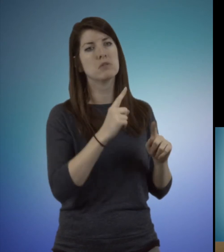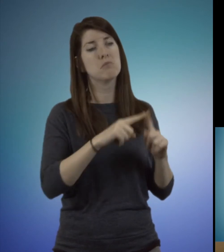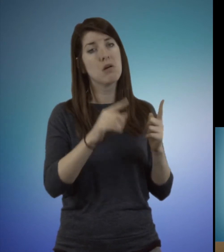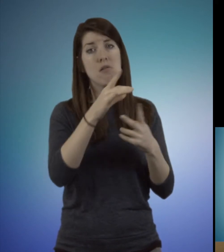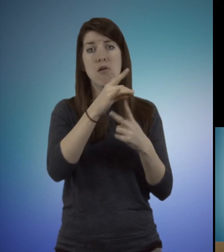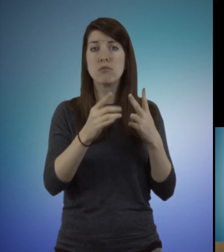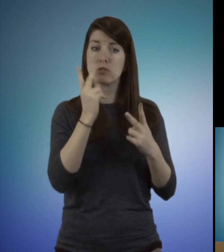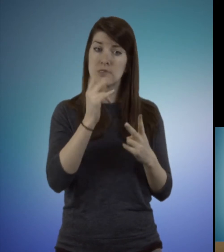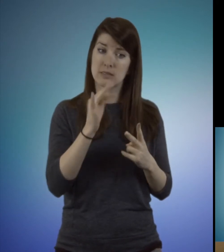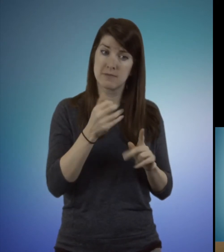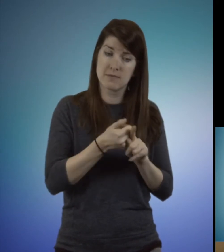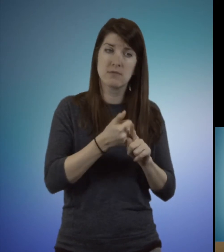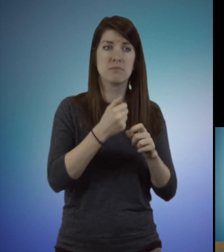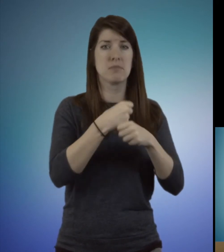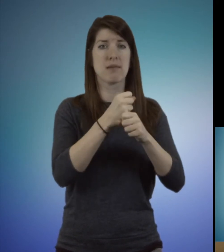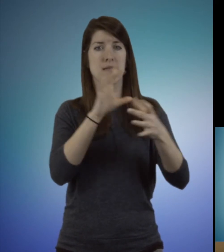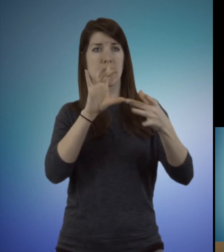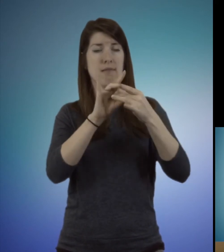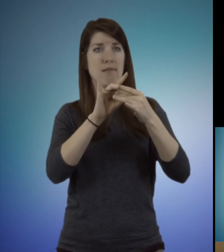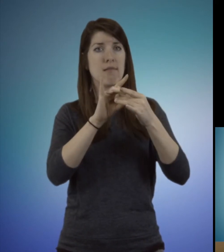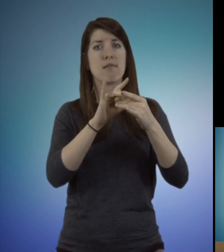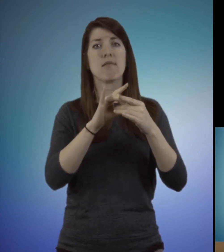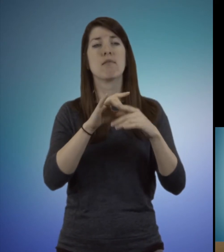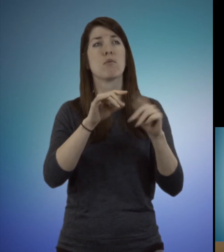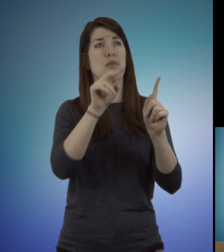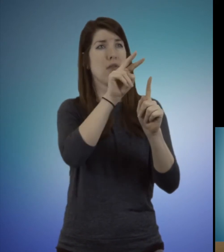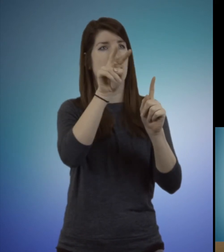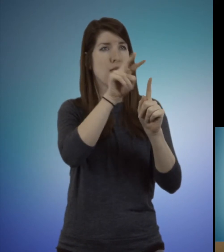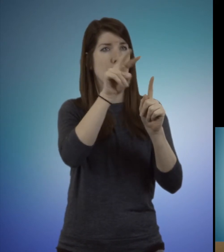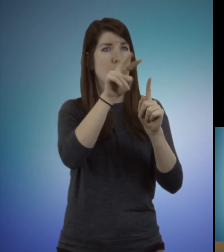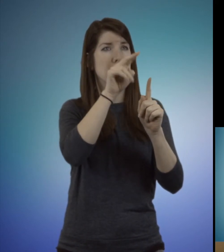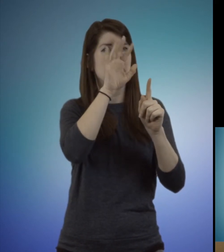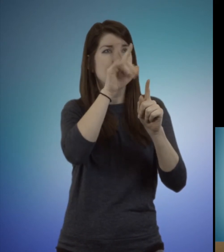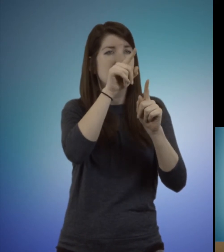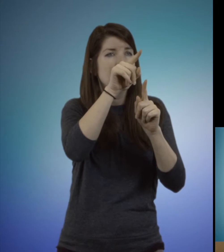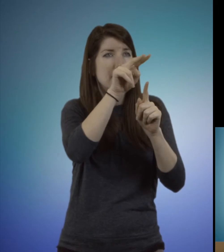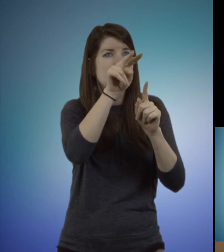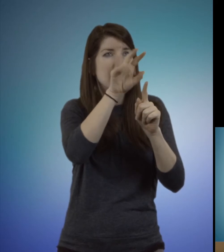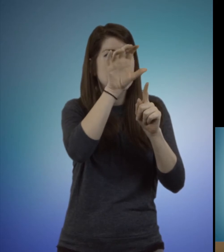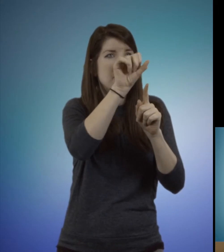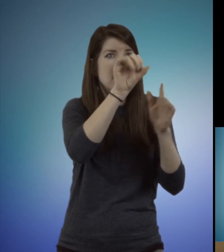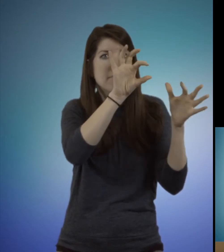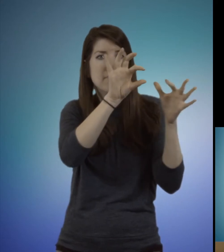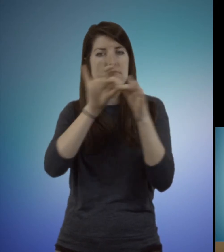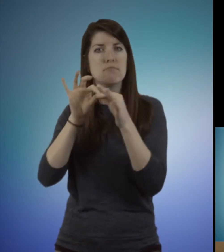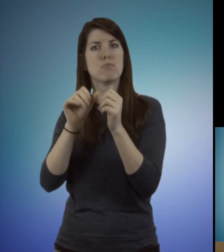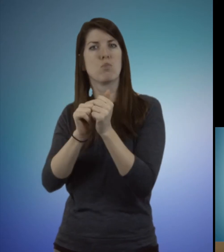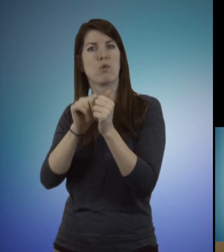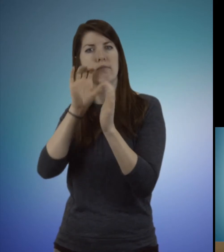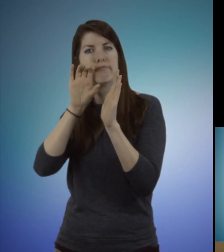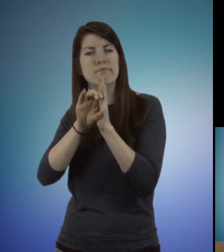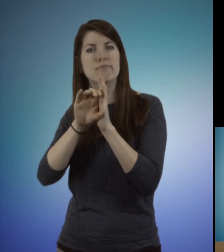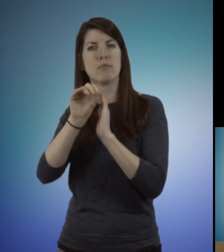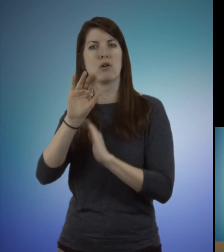if a child is making connections between when a person is using spoken English, and if they can match that to pictures or objects.